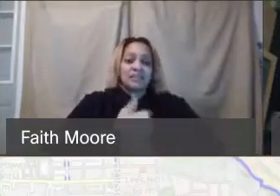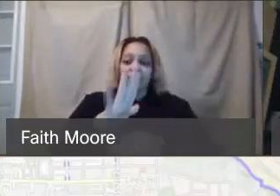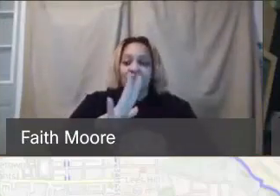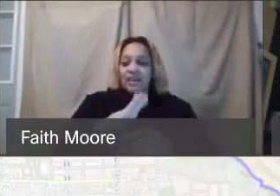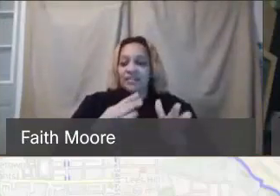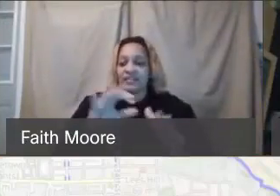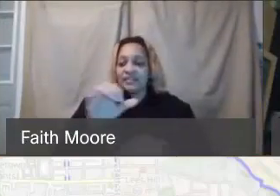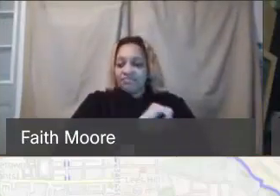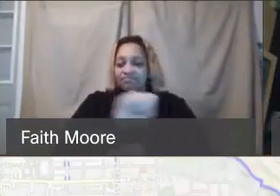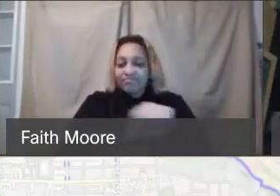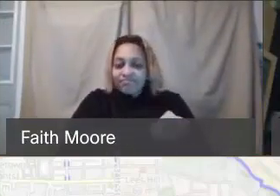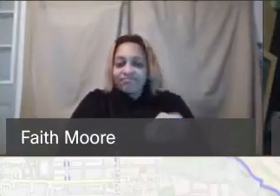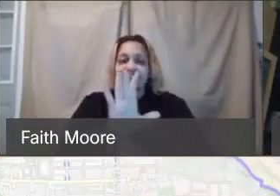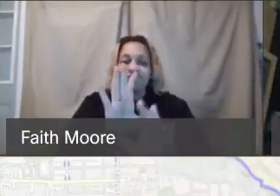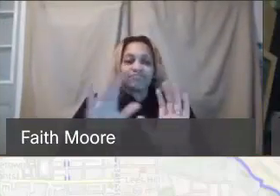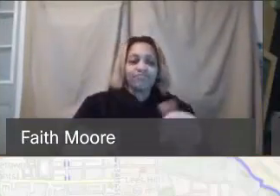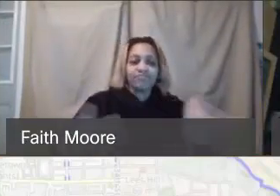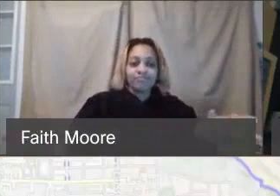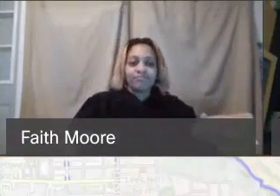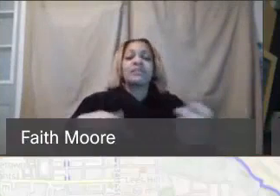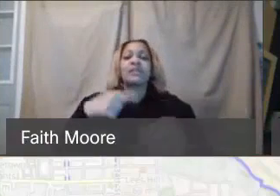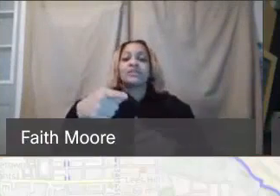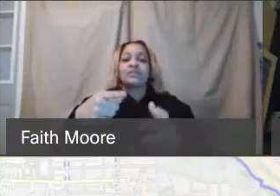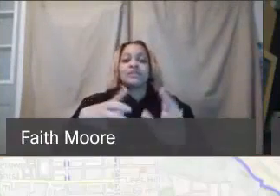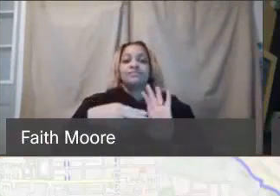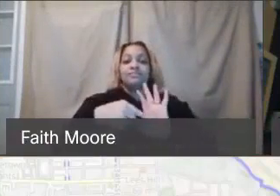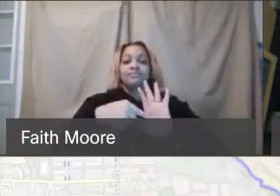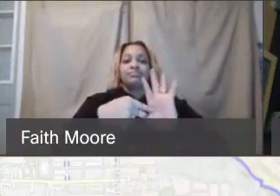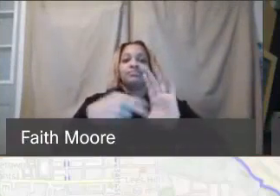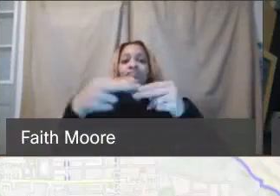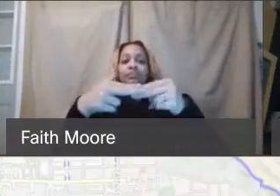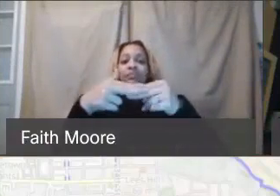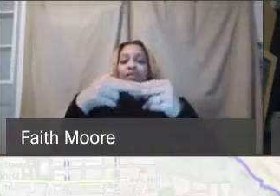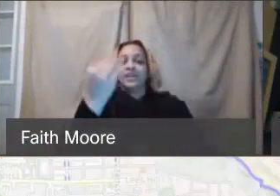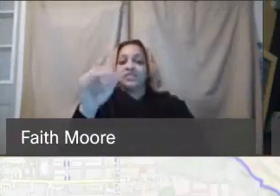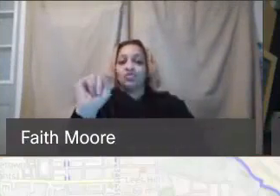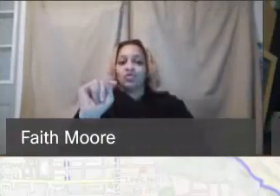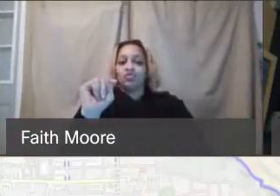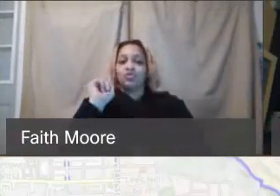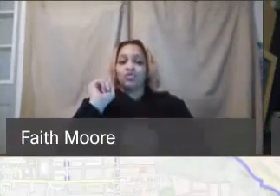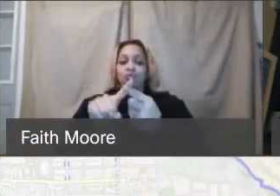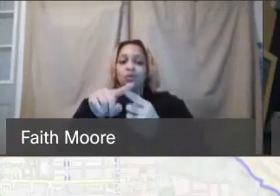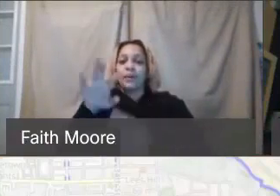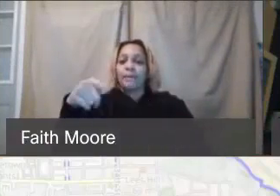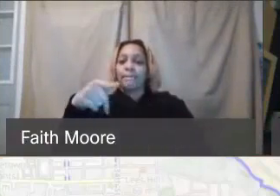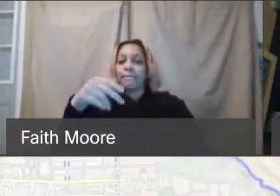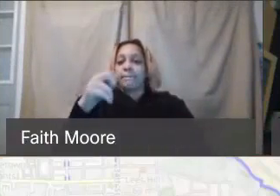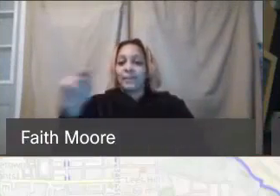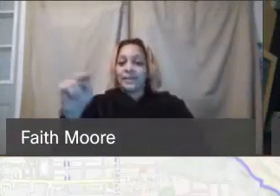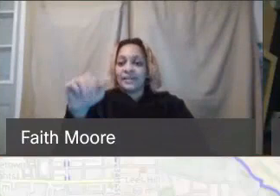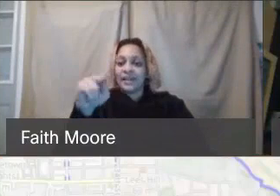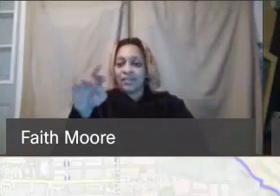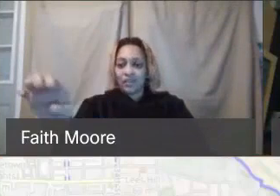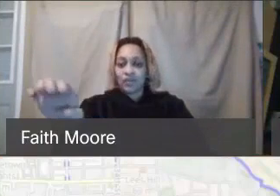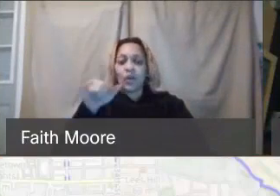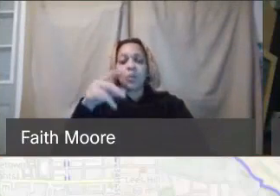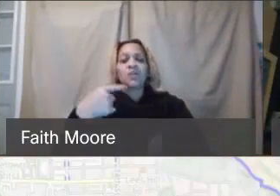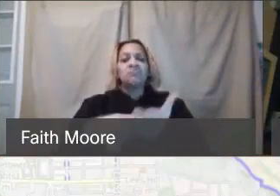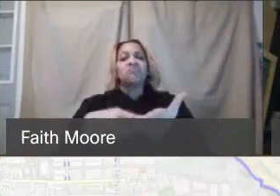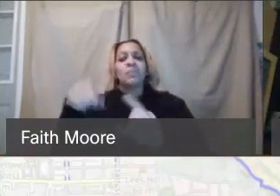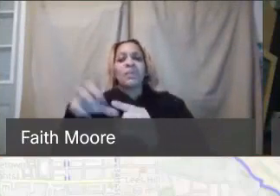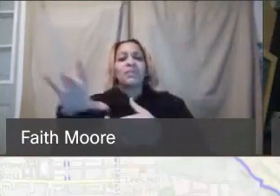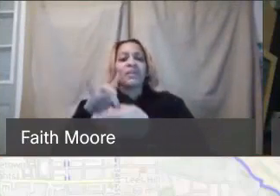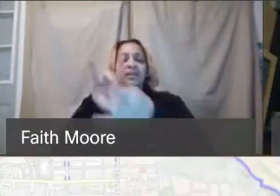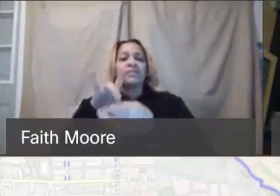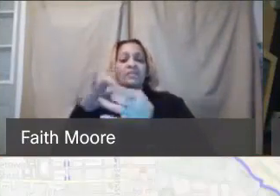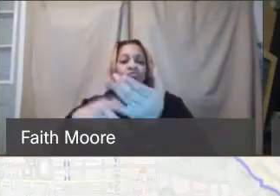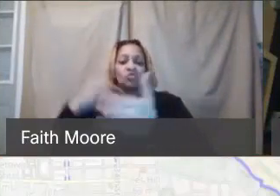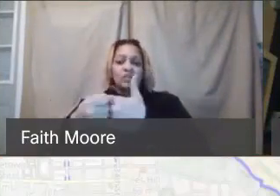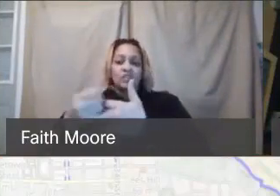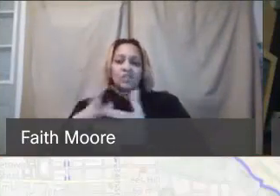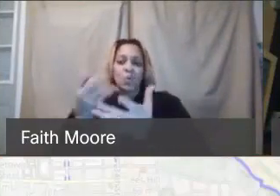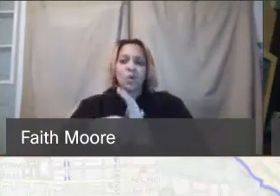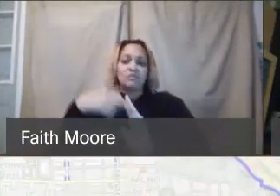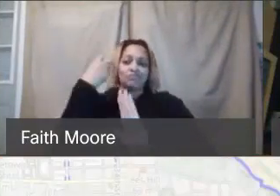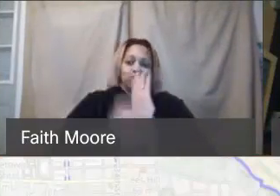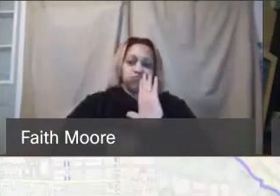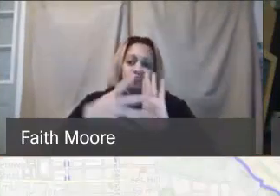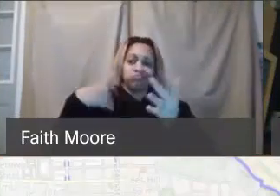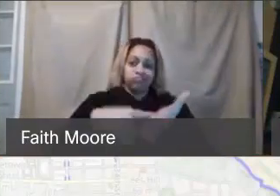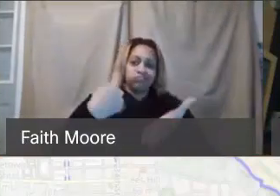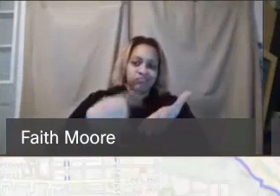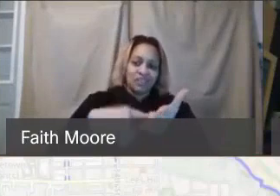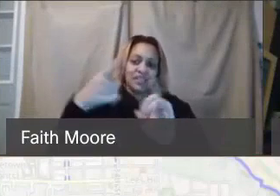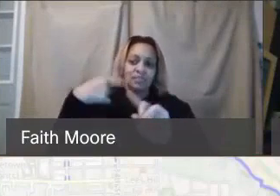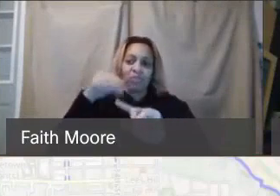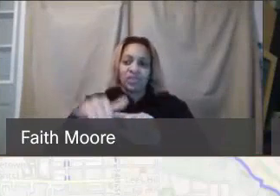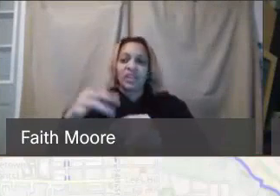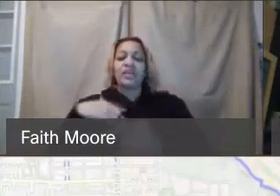The project extensive demonstrated on this slide. 15 straight from Pennsylvania Avenue to main avenue. We already talked about the connection that this project makes, but we want to dive into that a little bit further after we talked to you about on the next slide.